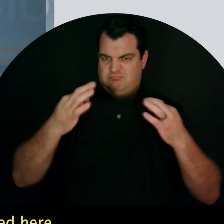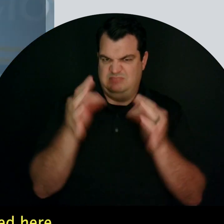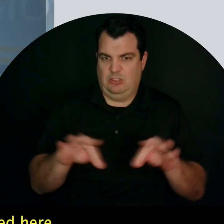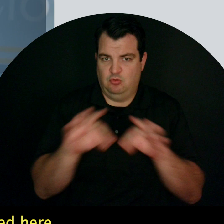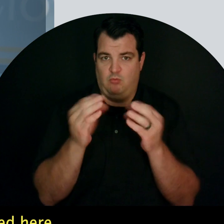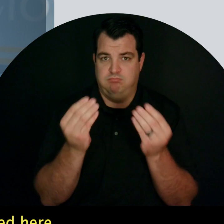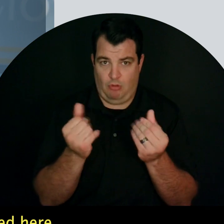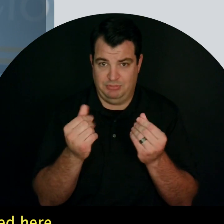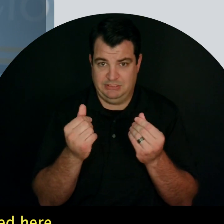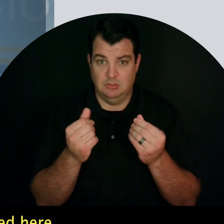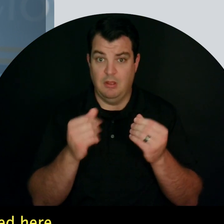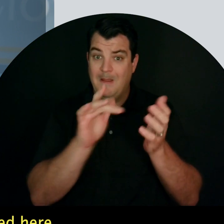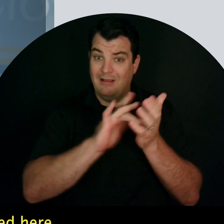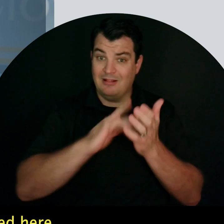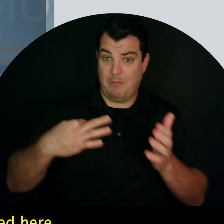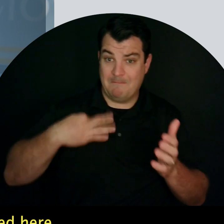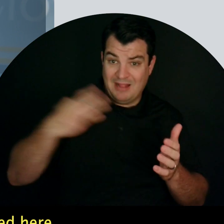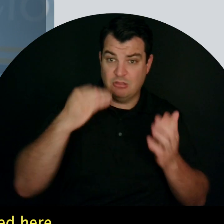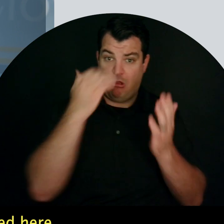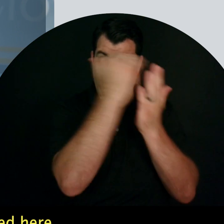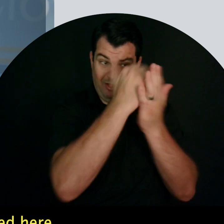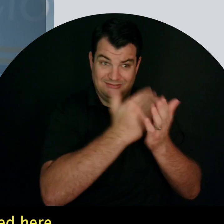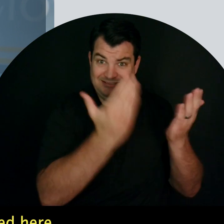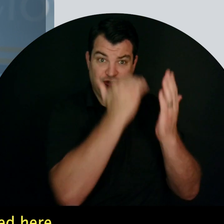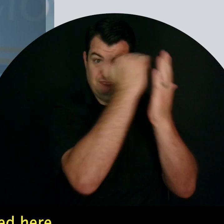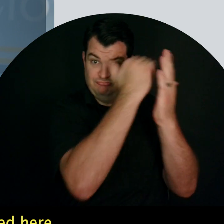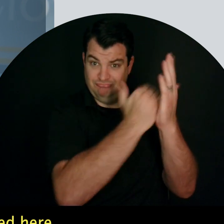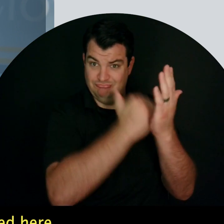Eligible expenses are listed here and on the OVS website